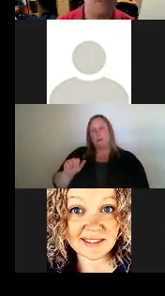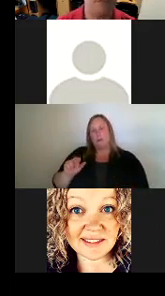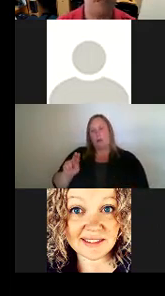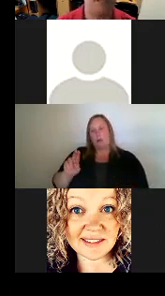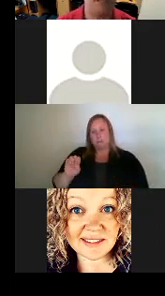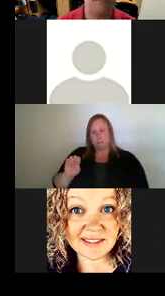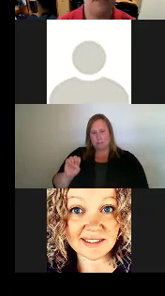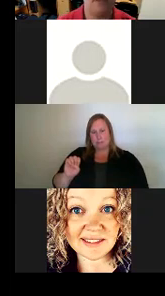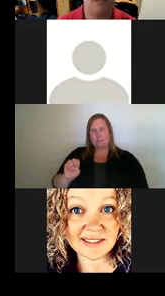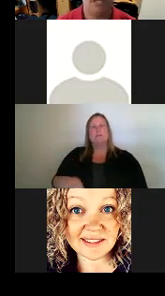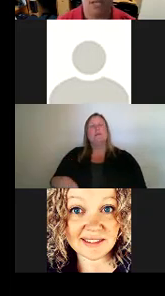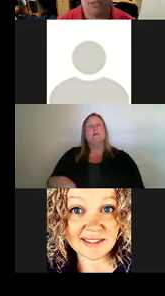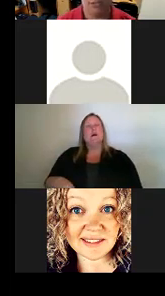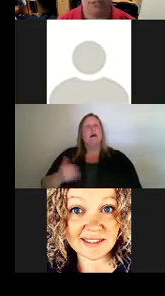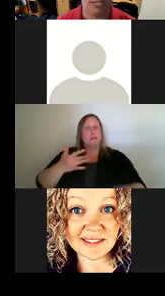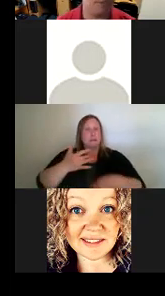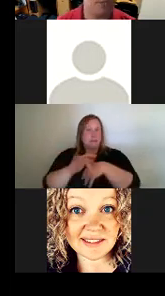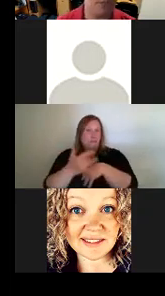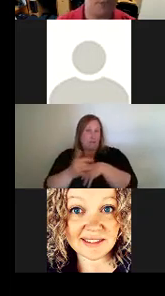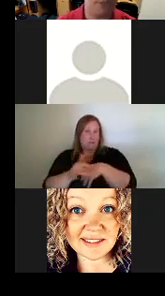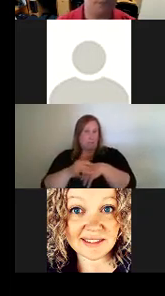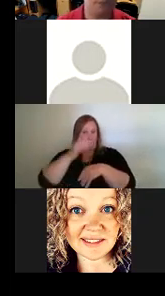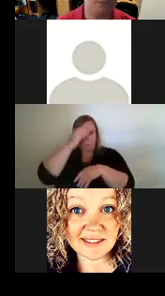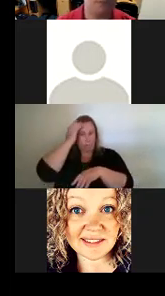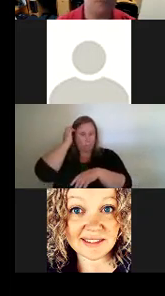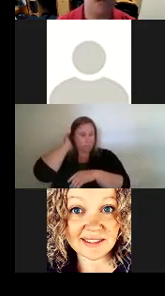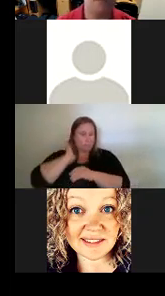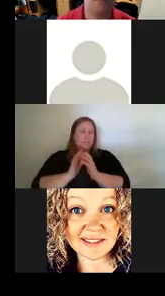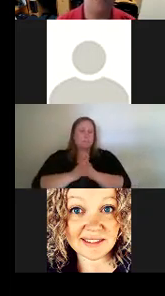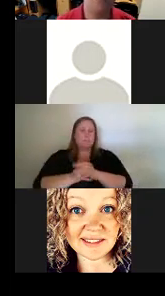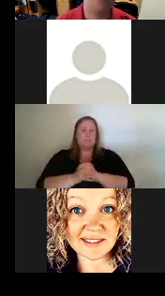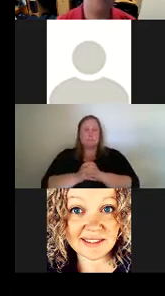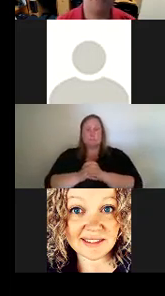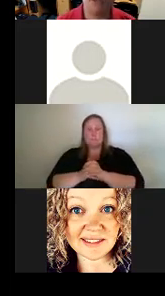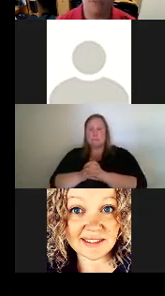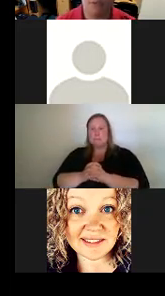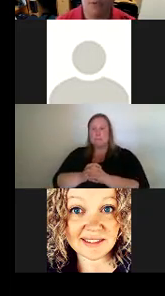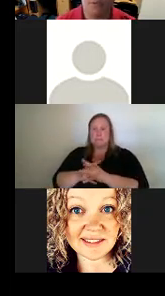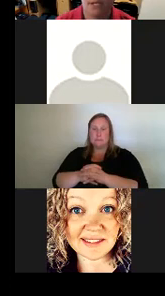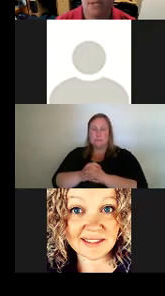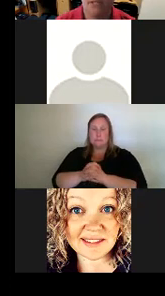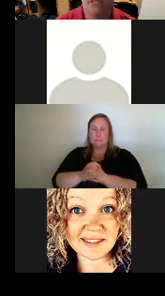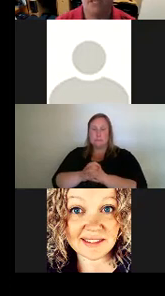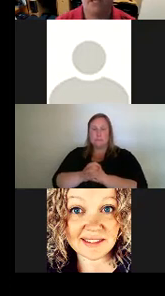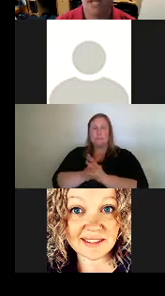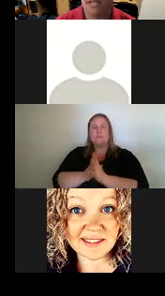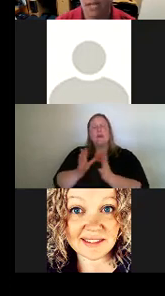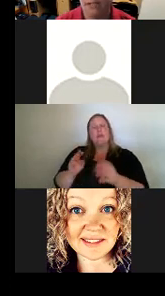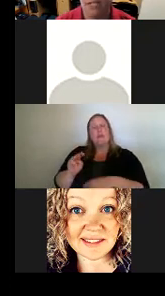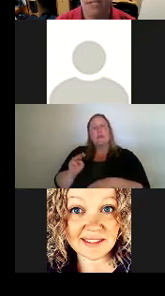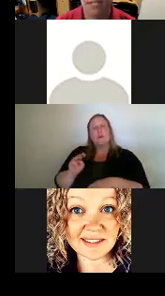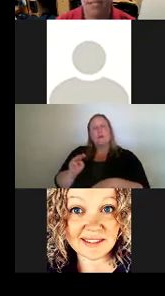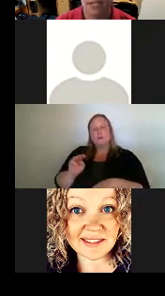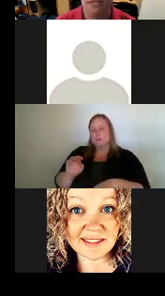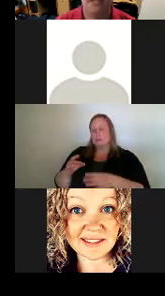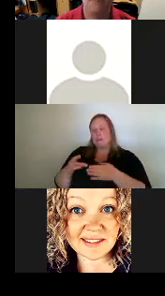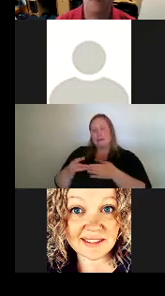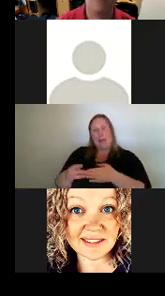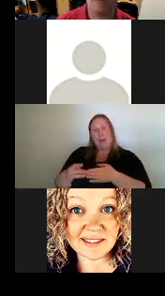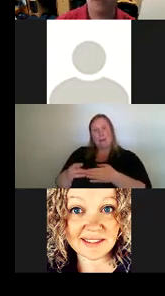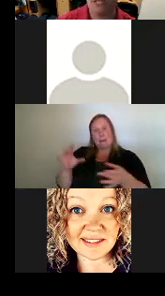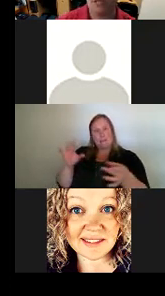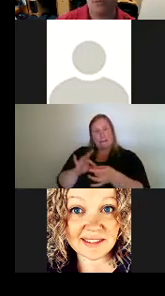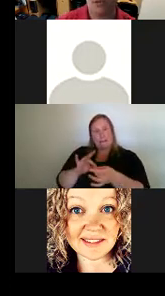DOLPHIN GUIDE CONNECT AND CDESK HAVE BUILT IN OCR.